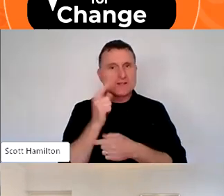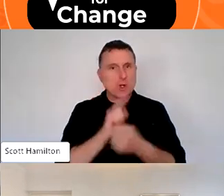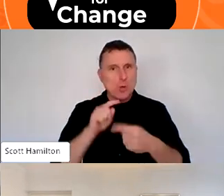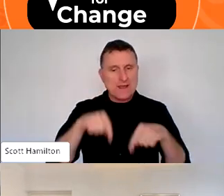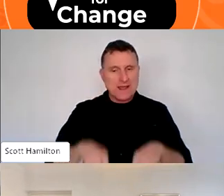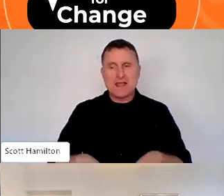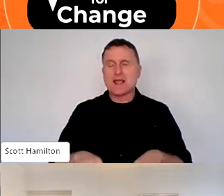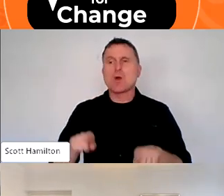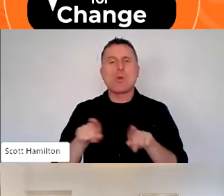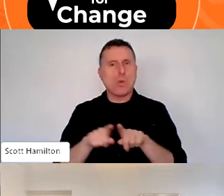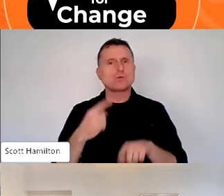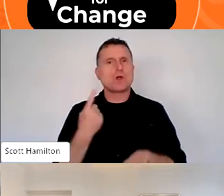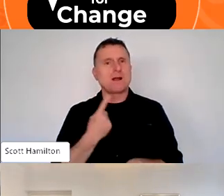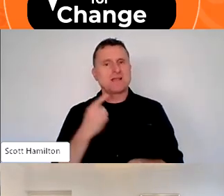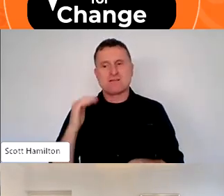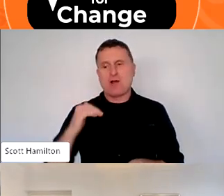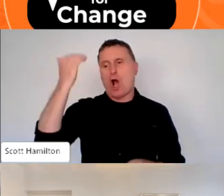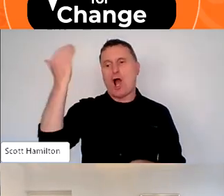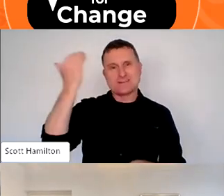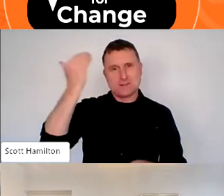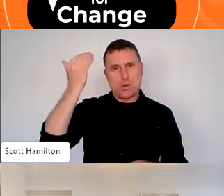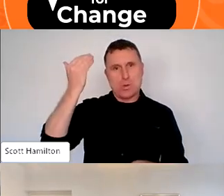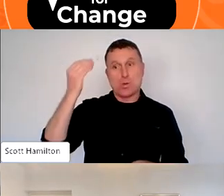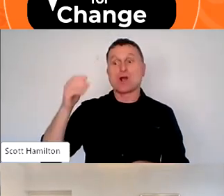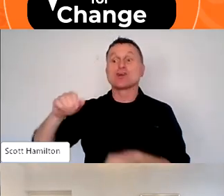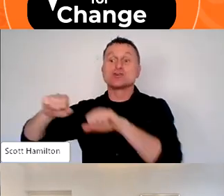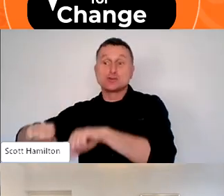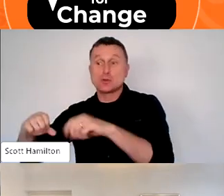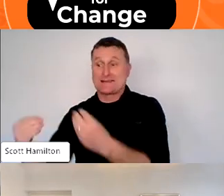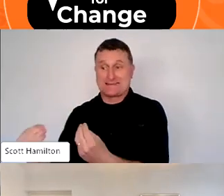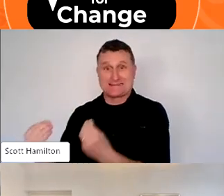a high school teacher, the students who taught me and the student teachers